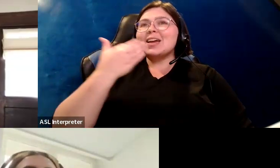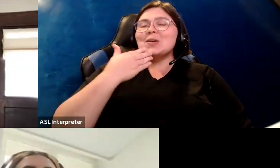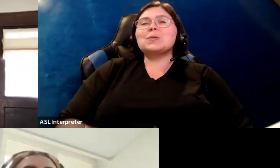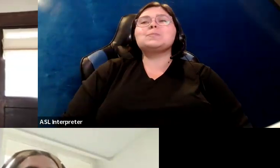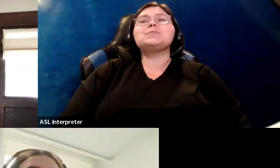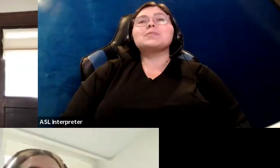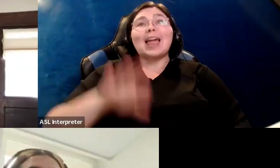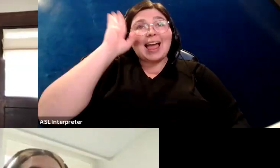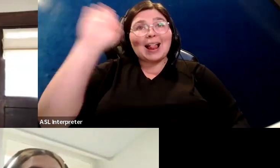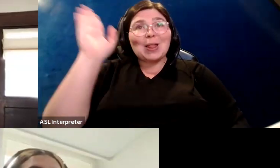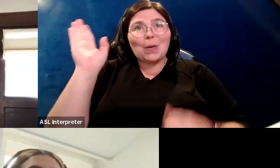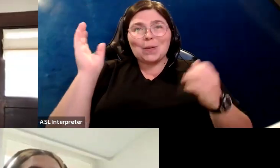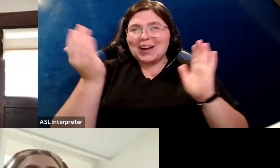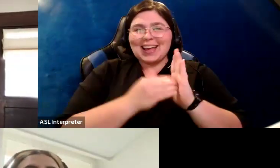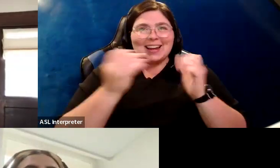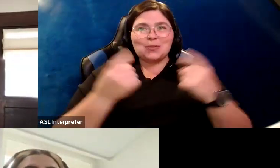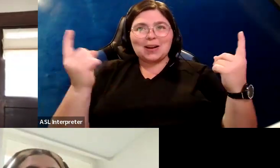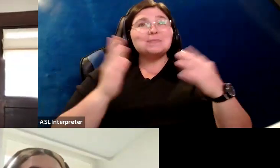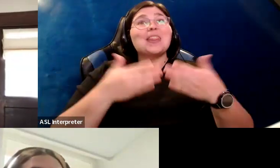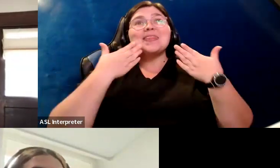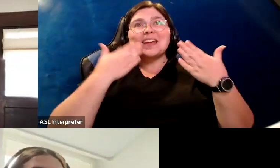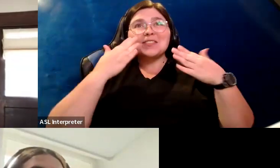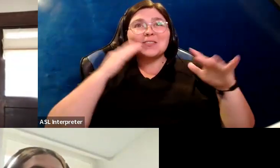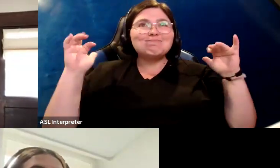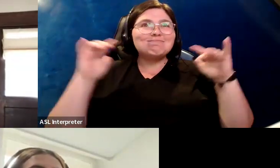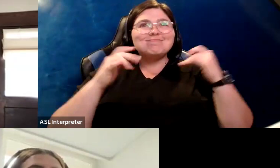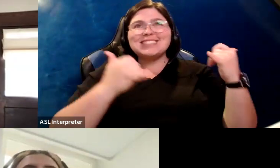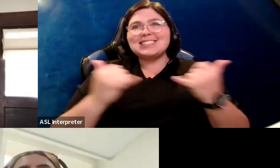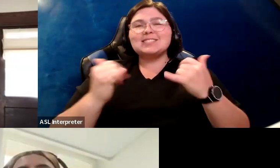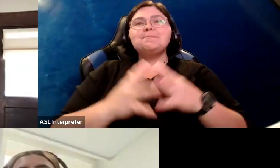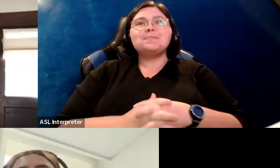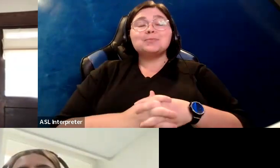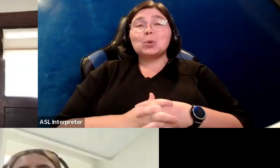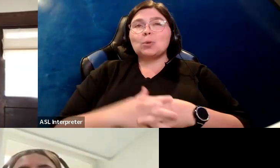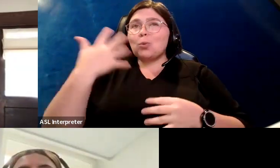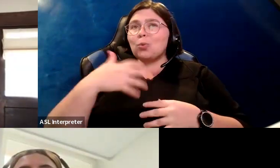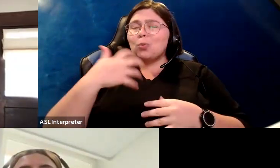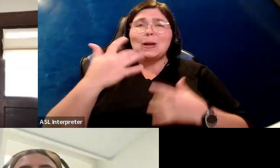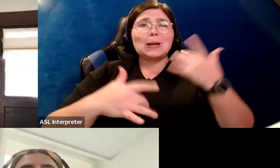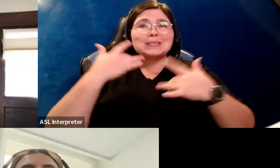Well, hi again, everyone. Thank you for joining us today. I'm really excited to be talking about a topic that